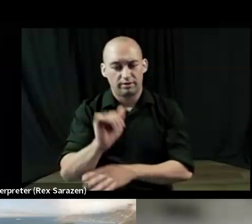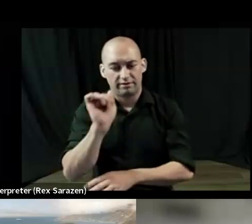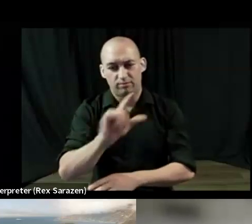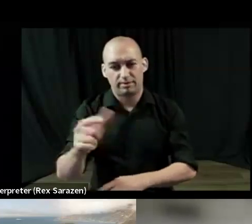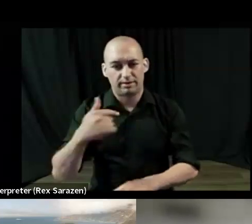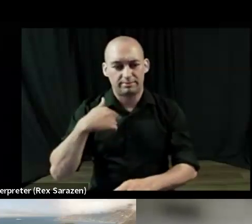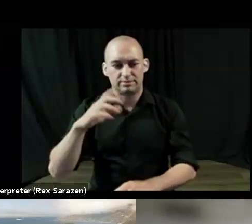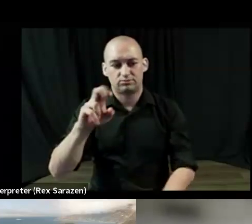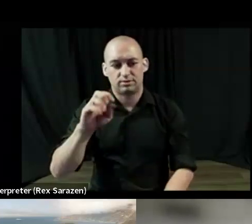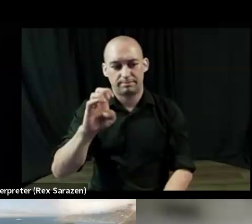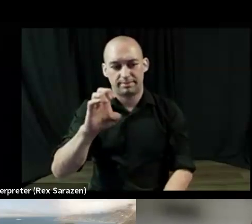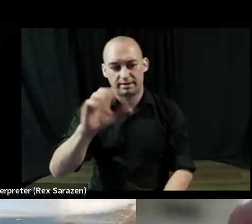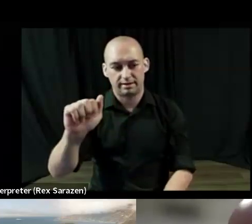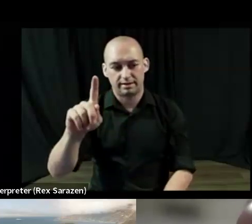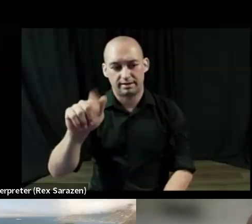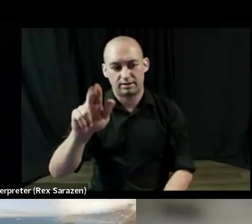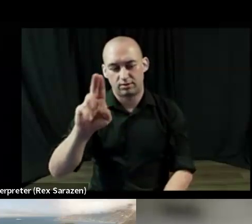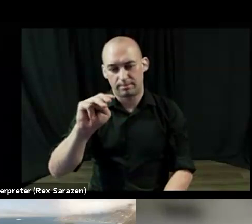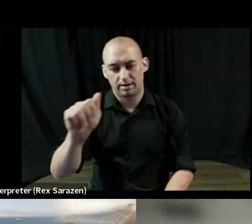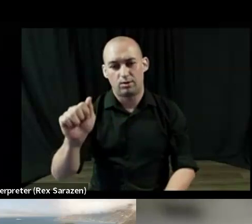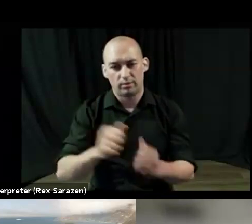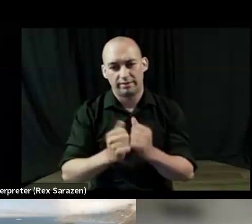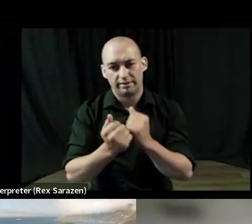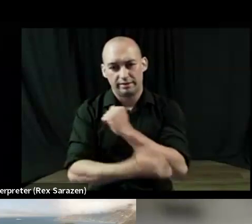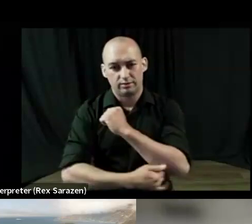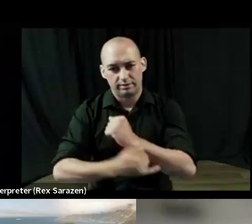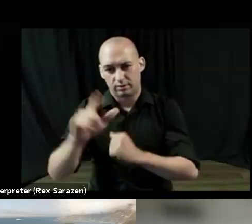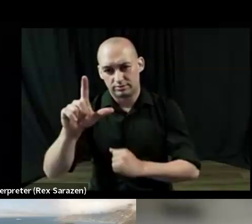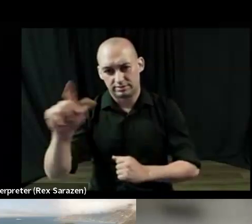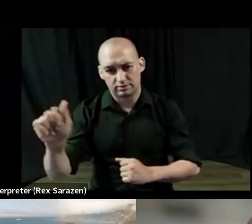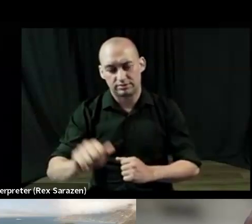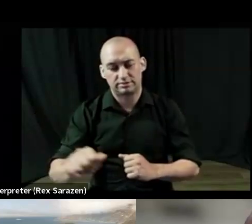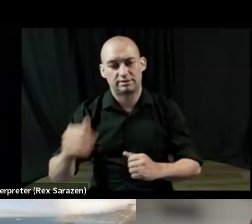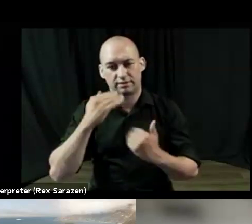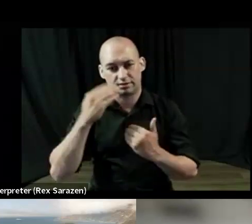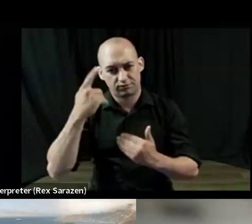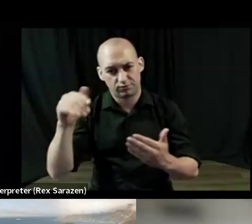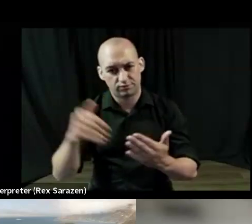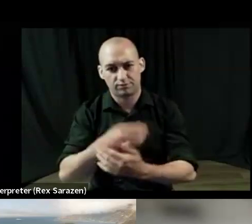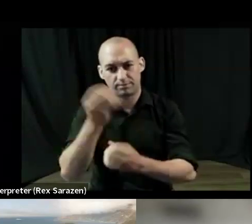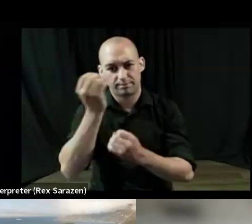with the County of Los Angeles. Thank you so much for the update, and I do have a couple of points